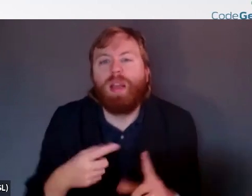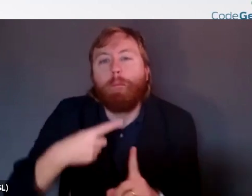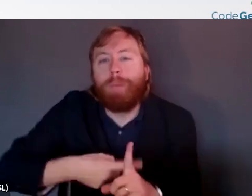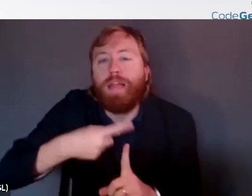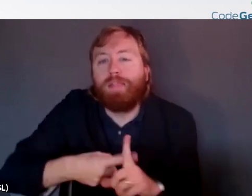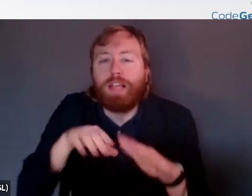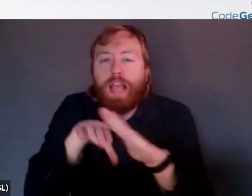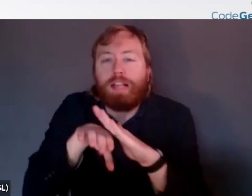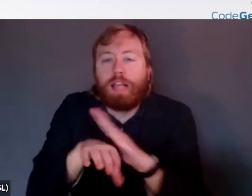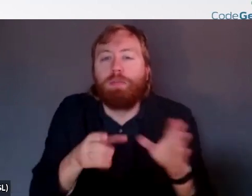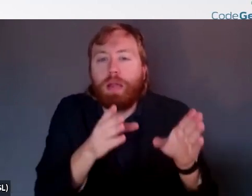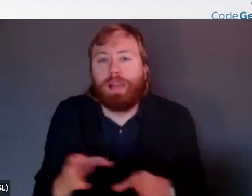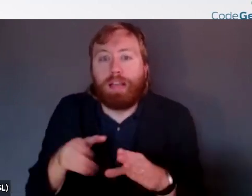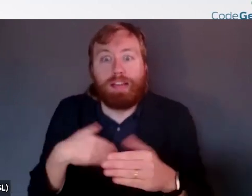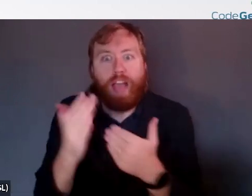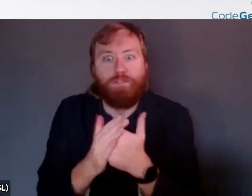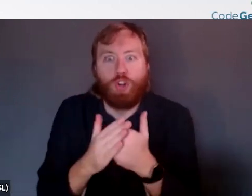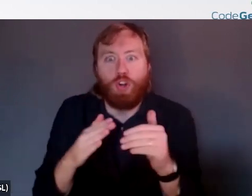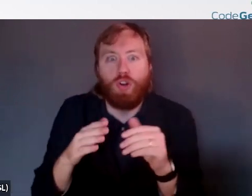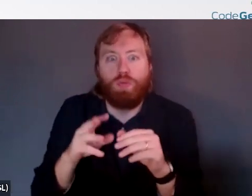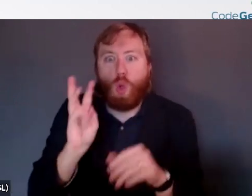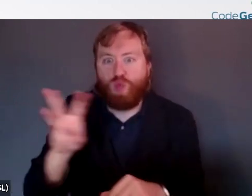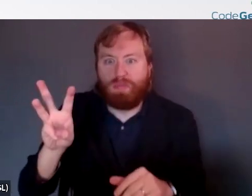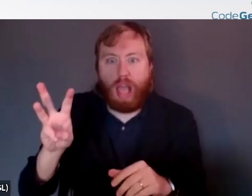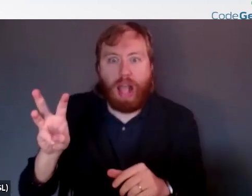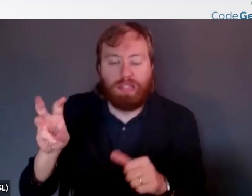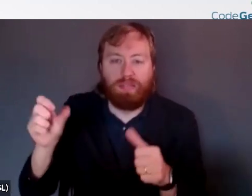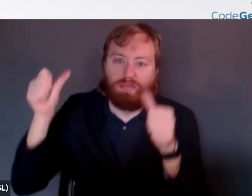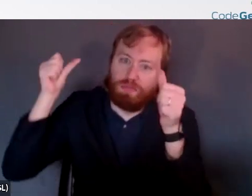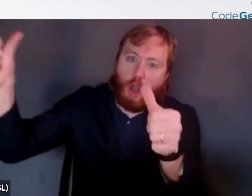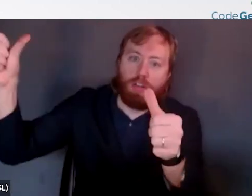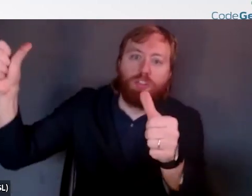After a website is launched, we use these. It includes a specific number of hours each month